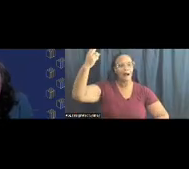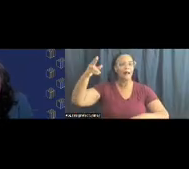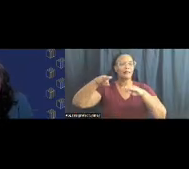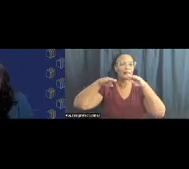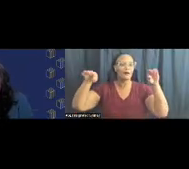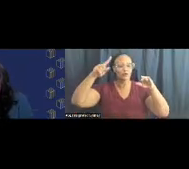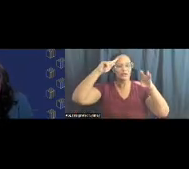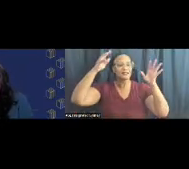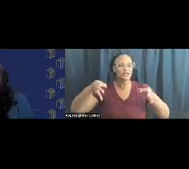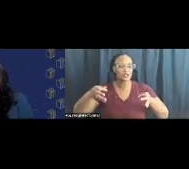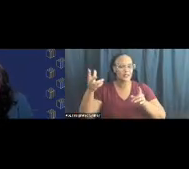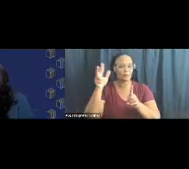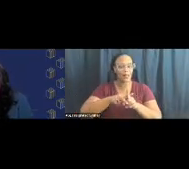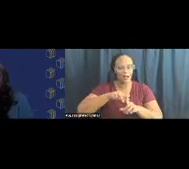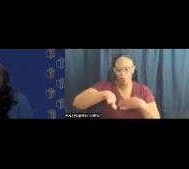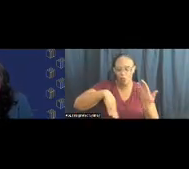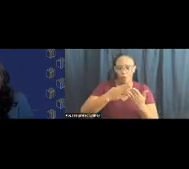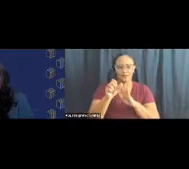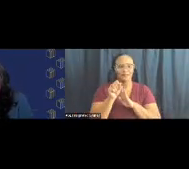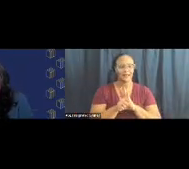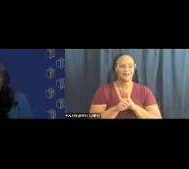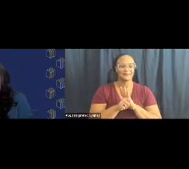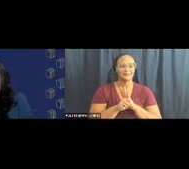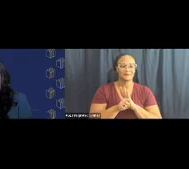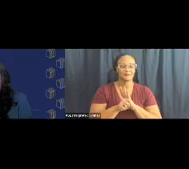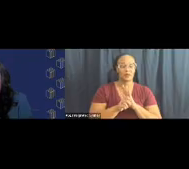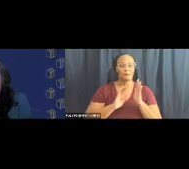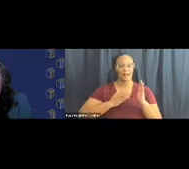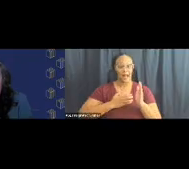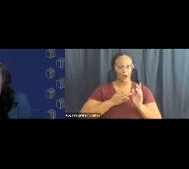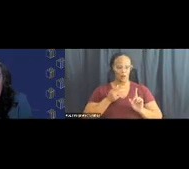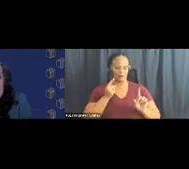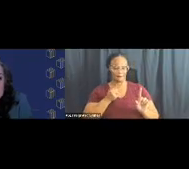our vision and mission bring us back to the root of the work that each student